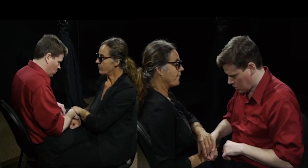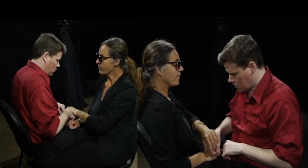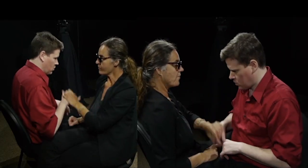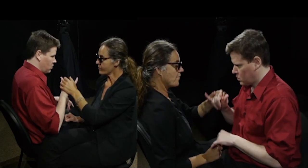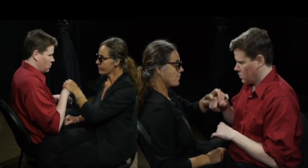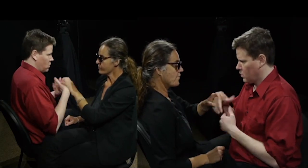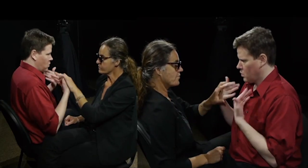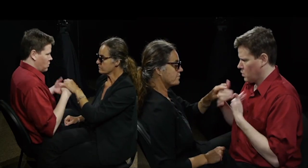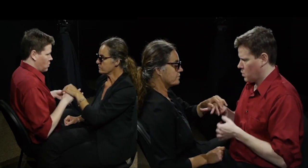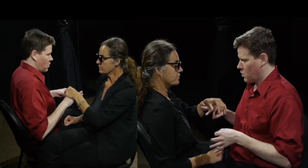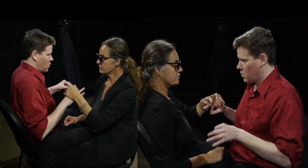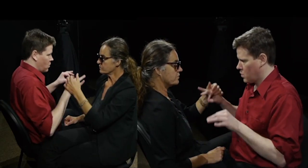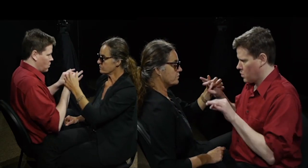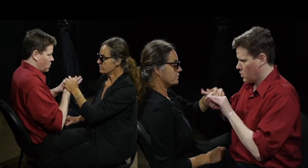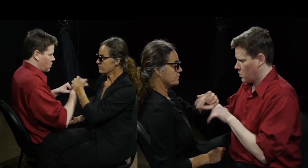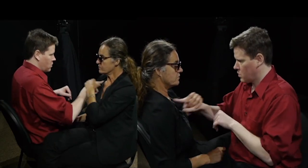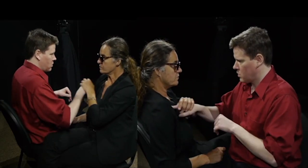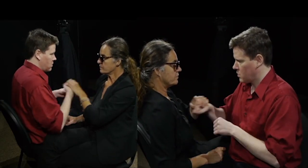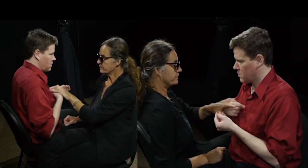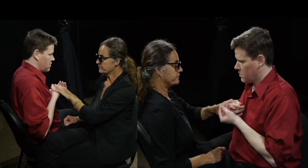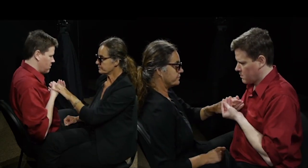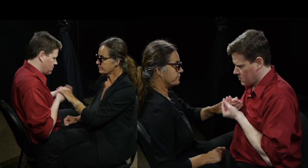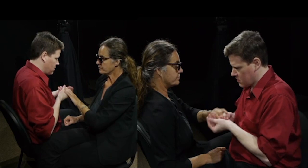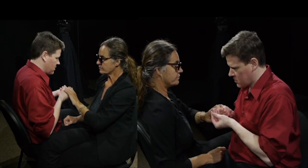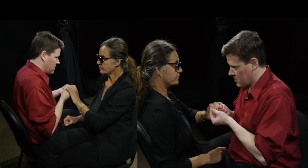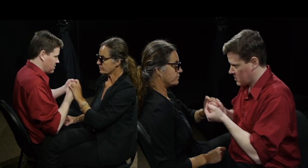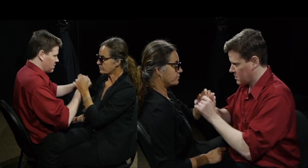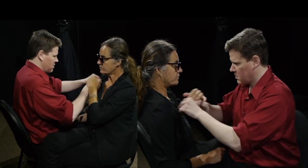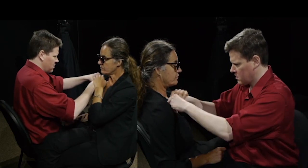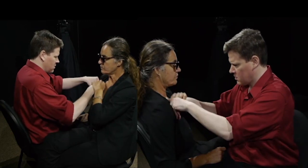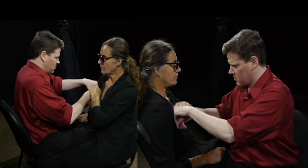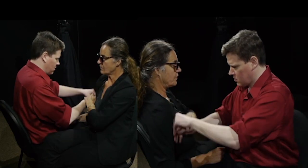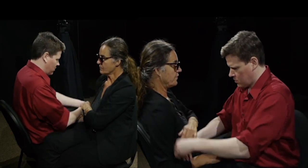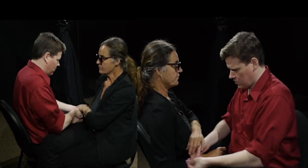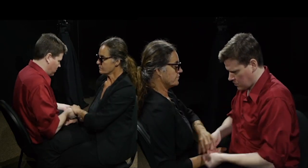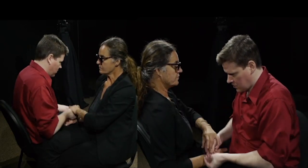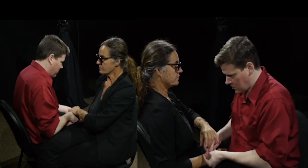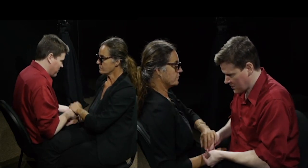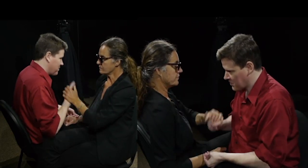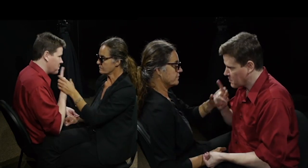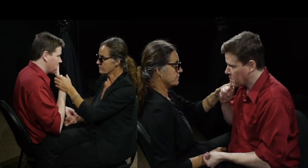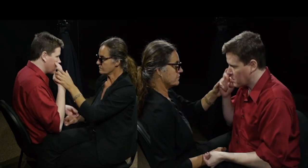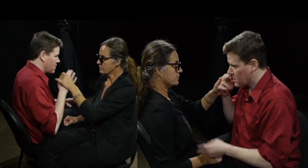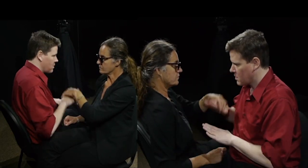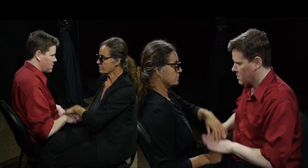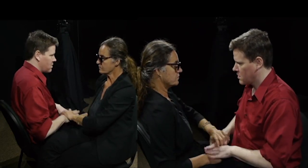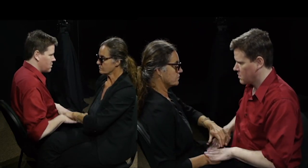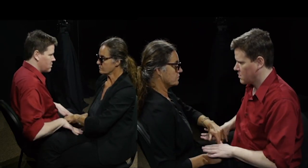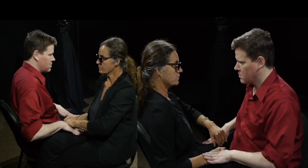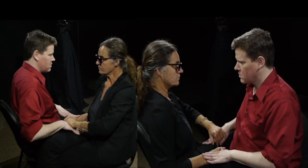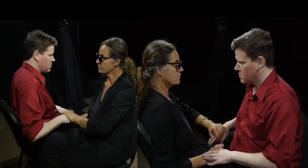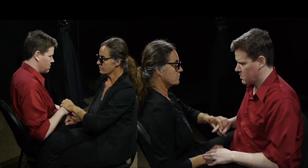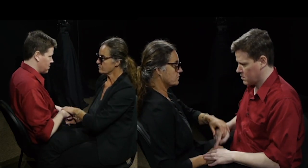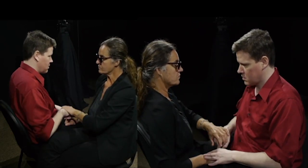The research details how and why our linguistic intuitions make us uniquely qualified.